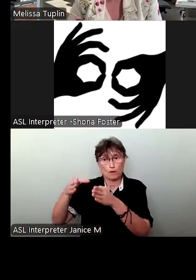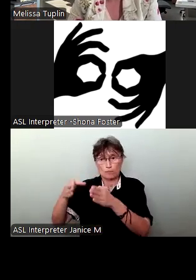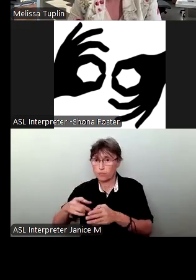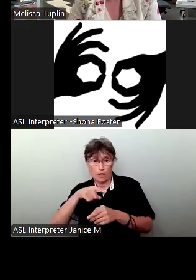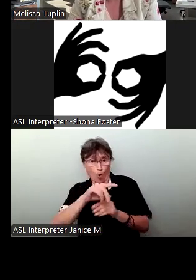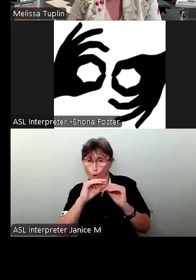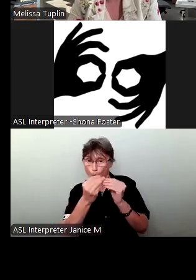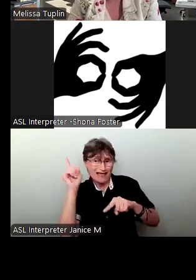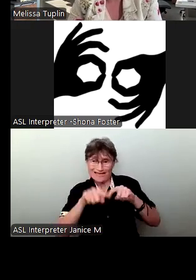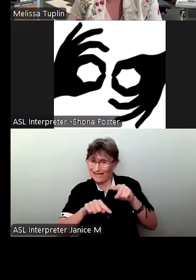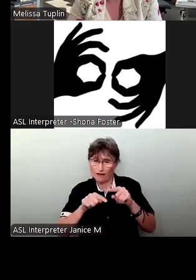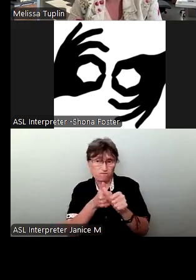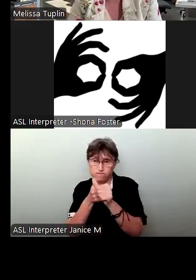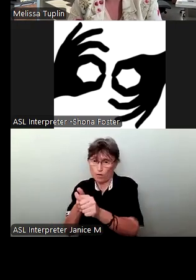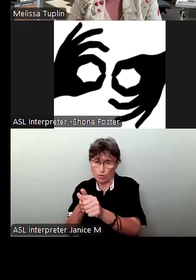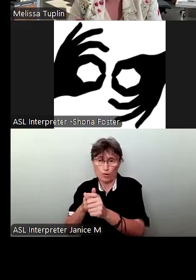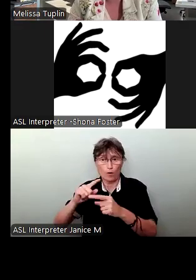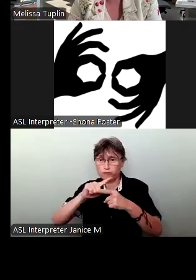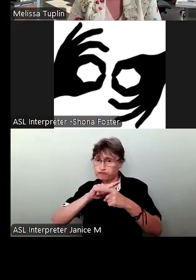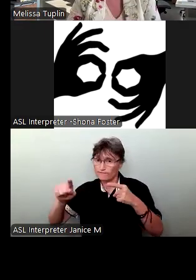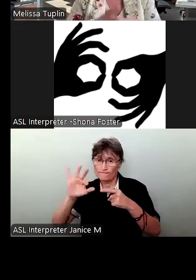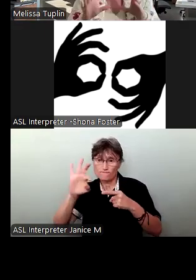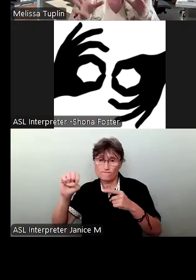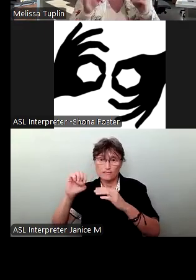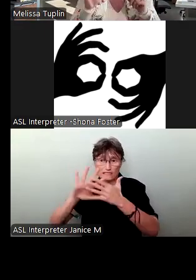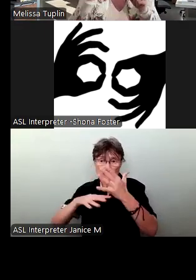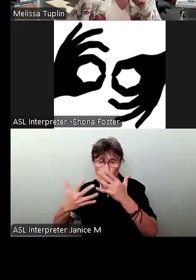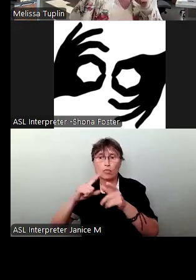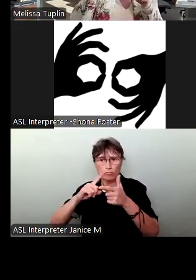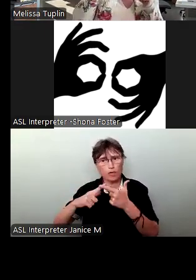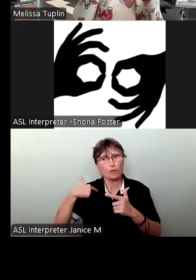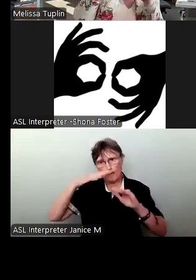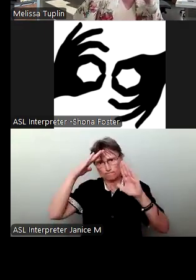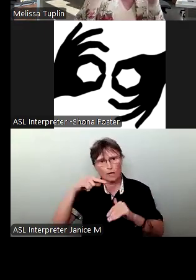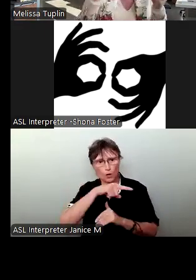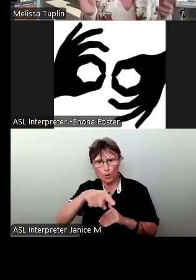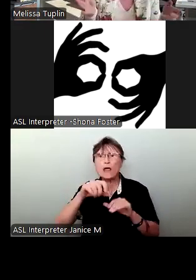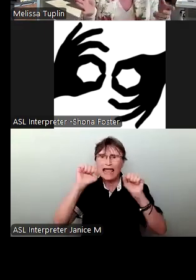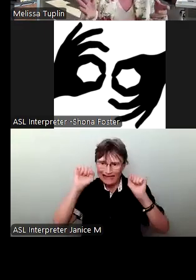have a plan to do so within the next three years. So I spoke about this a lot earlier in the session